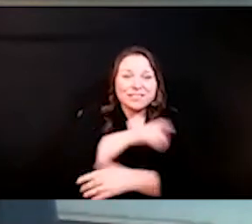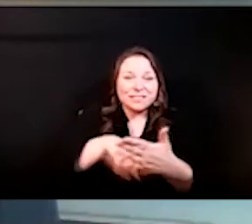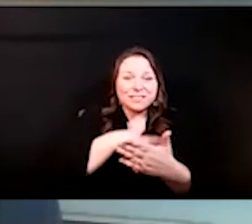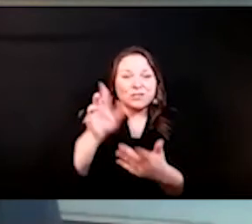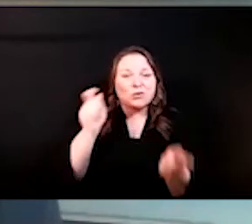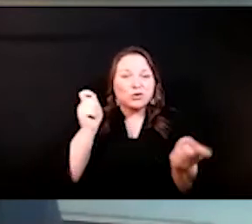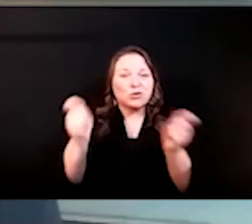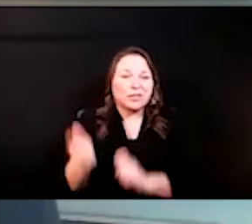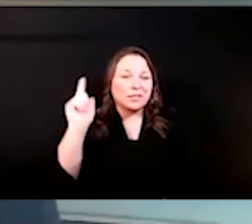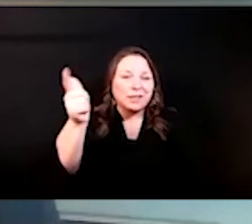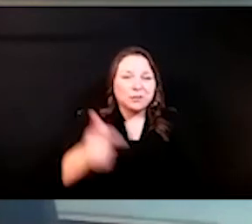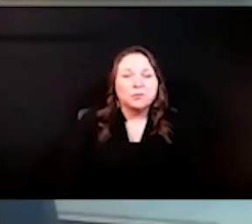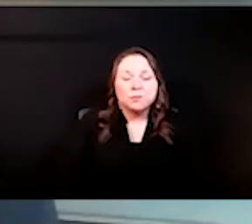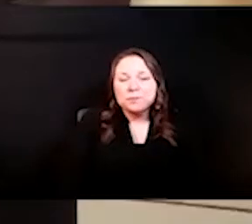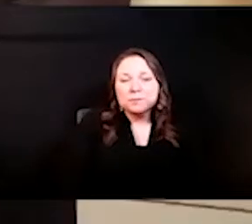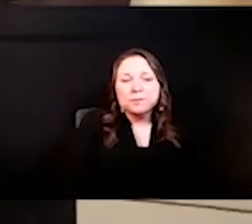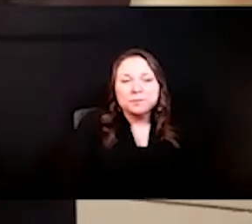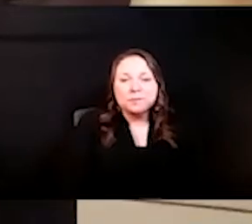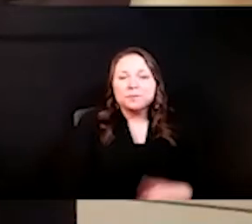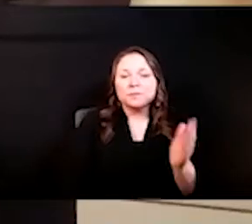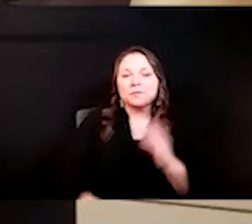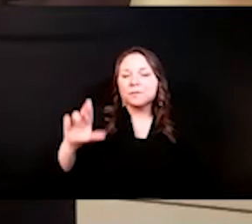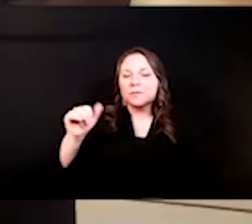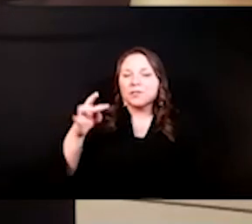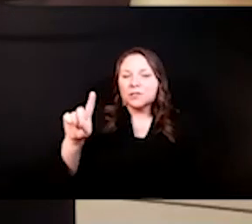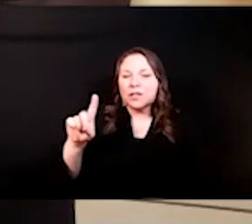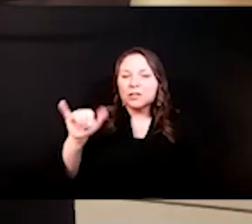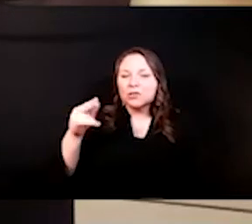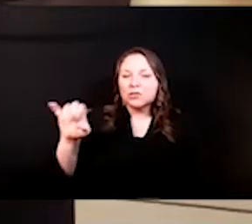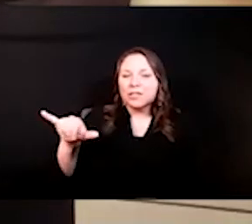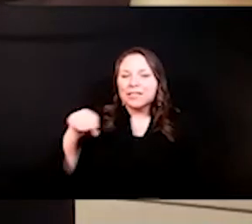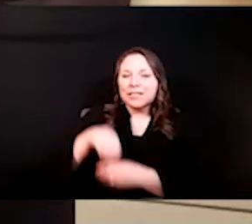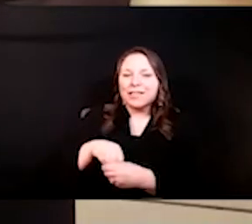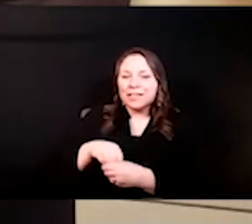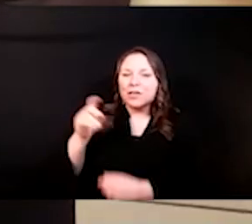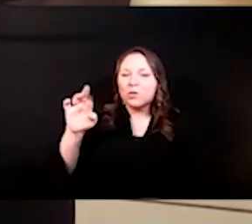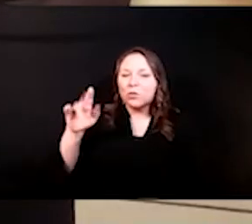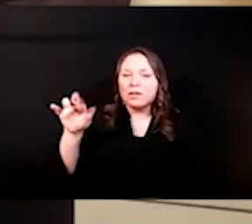SCHEDULES IN THE FUTURE. » RASHAD, JOHNNY IN ORLANDO IS